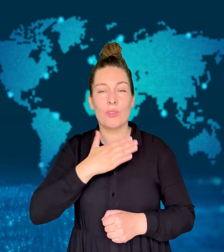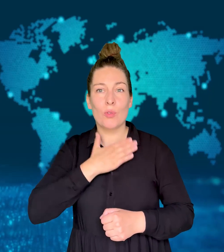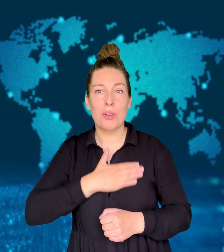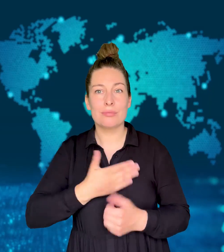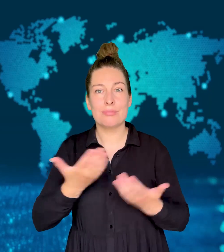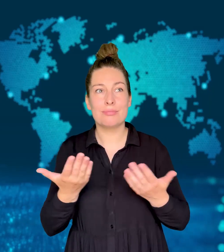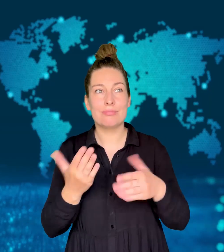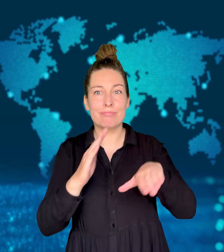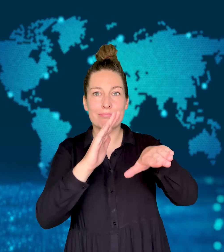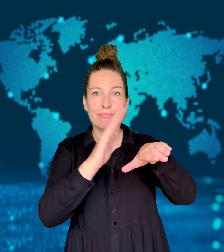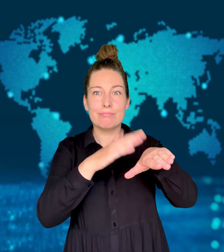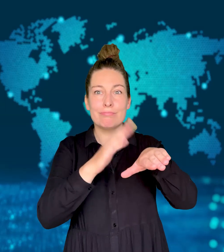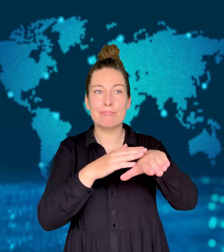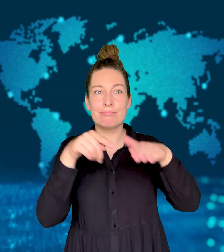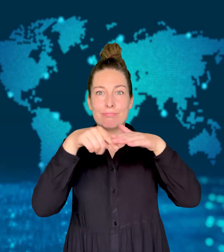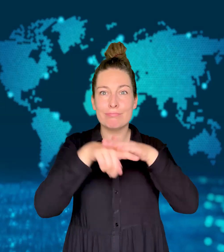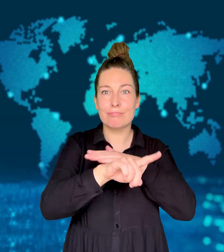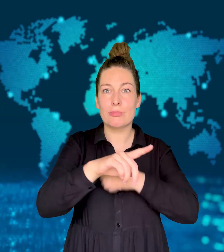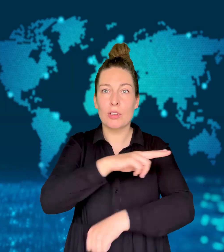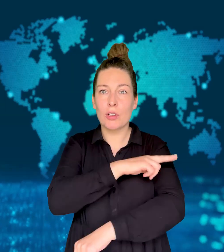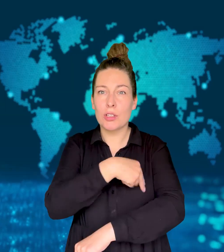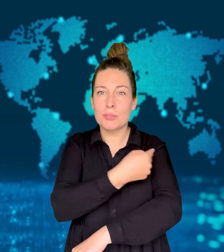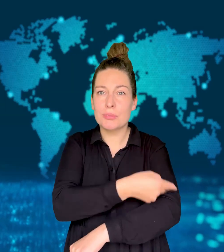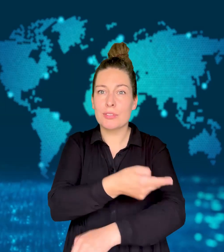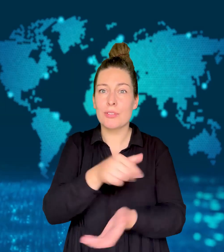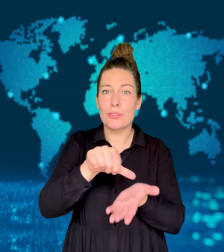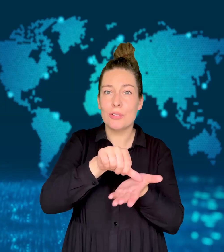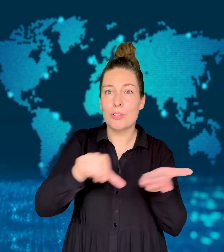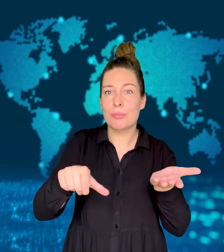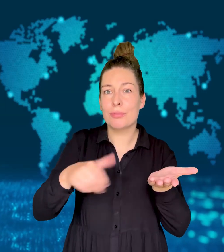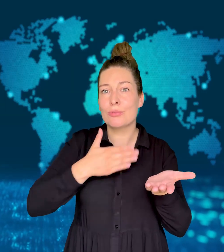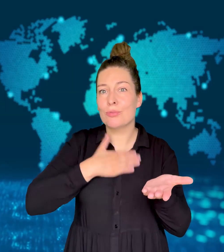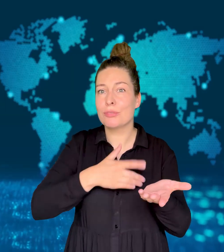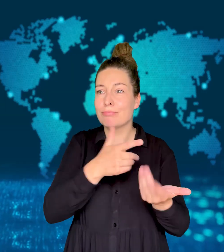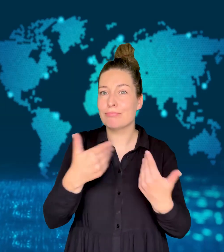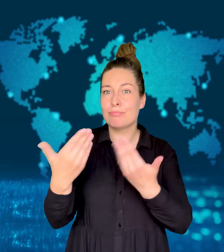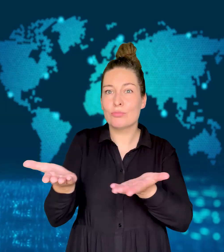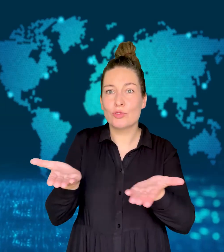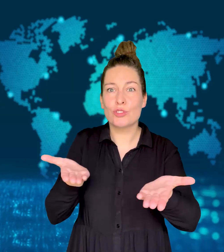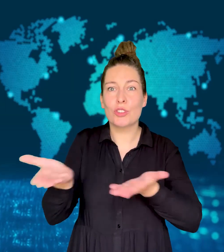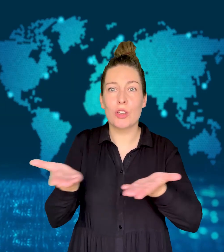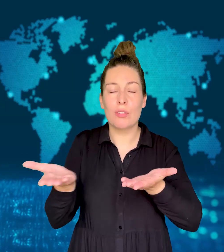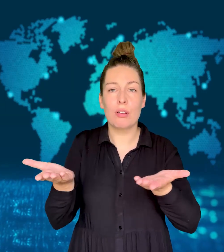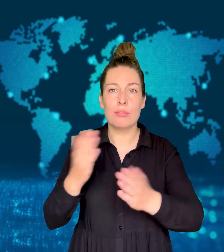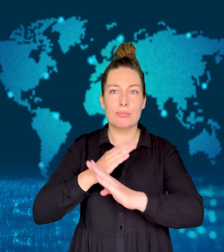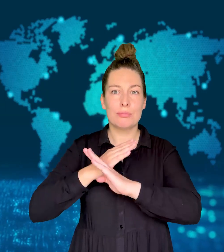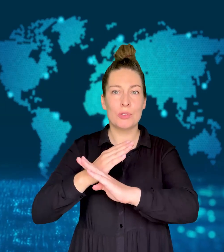their right to have gender-affirming services.